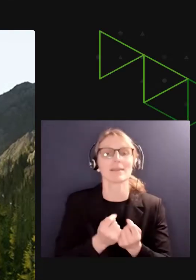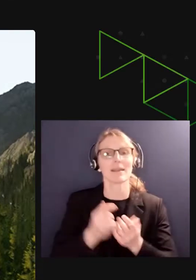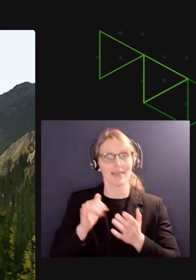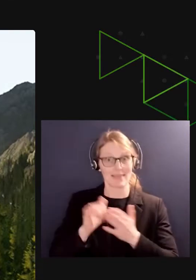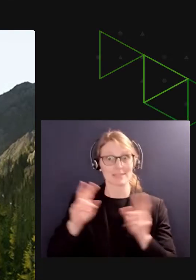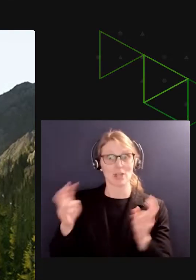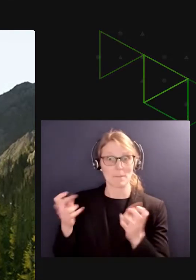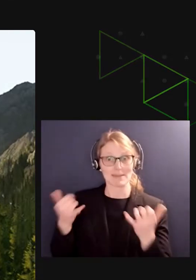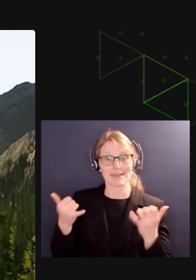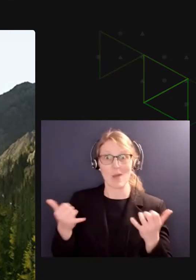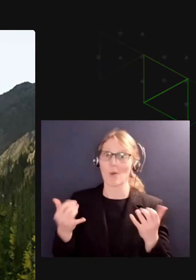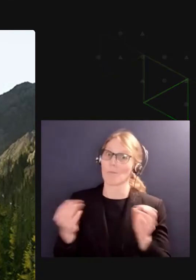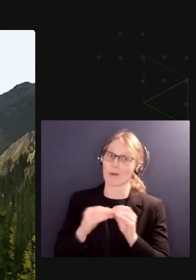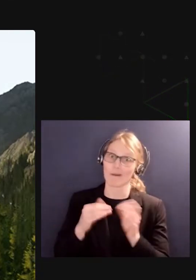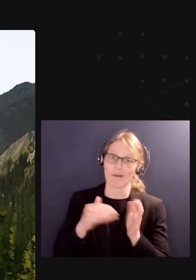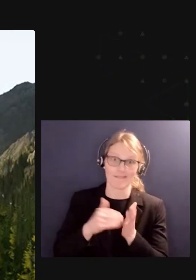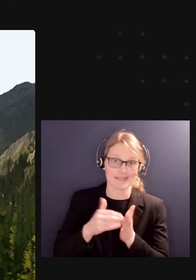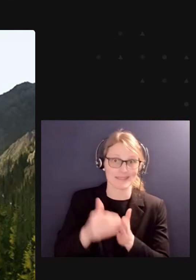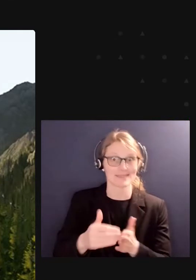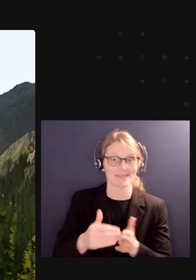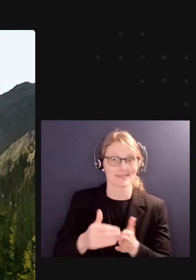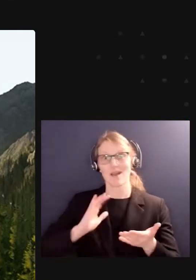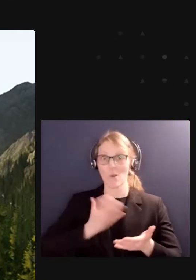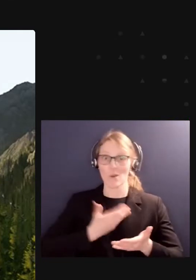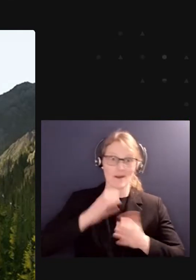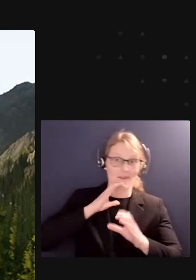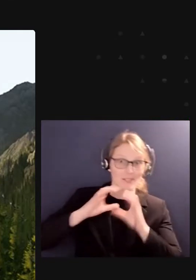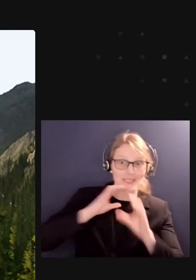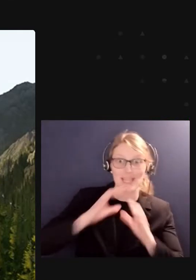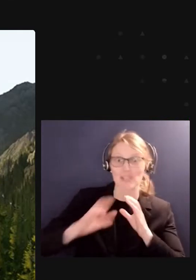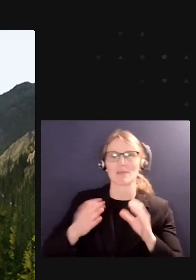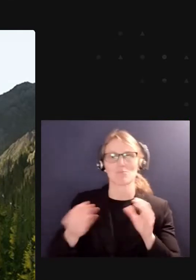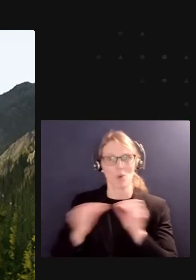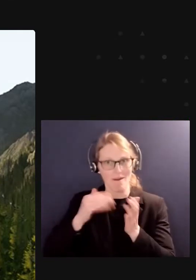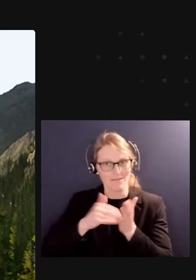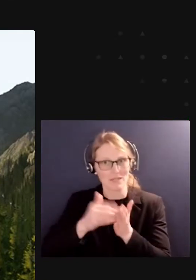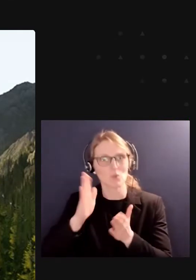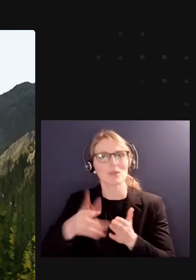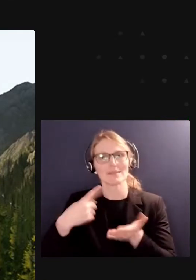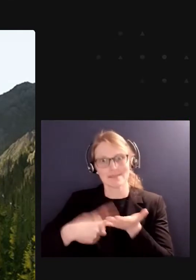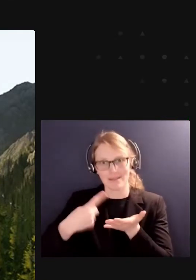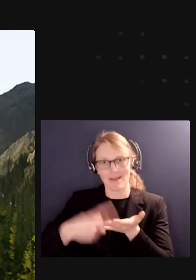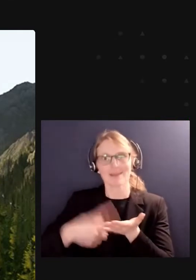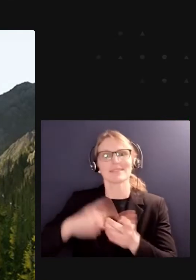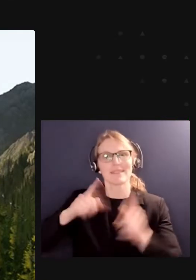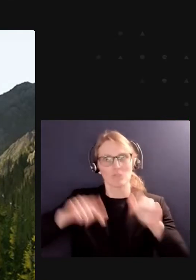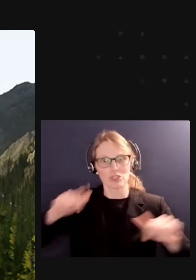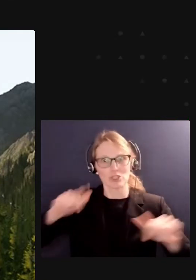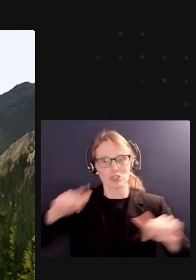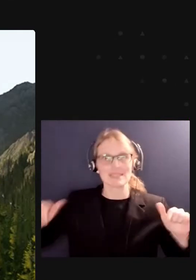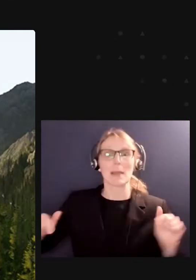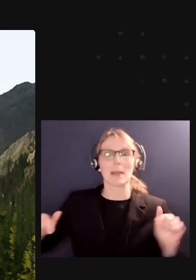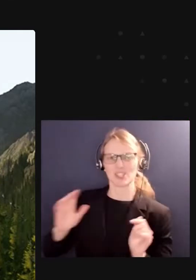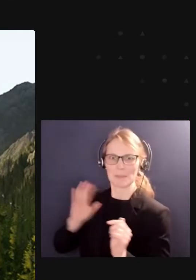is really encouraging to me and where it was previously a secret for me of like, oh, it's my little secret to hire diverse teams